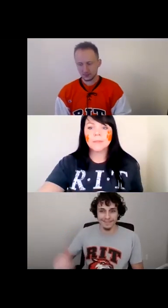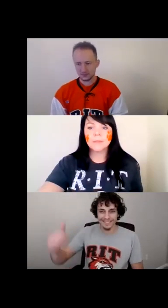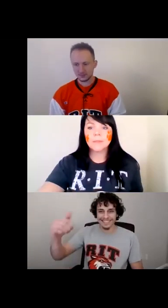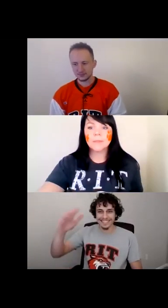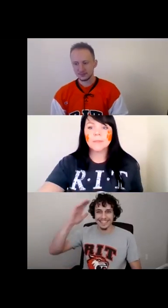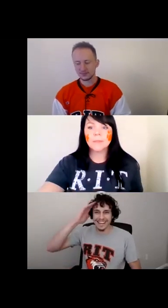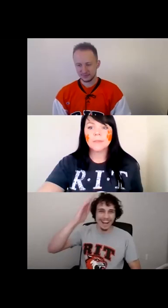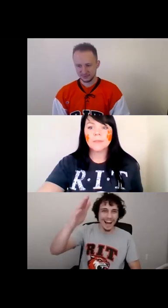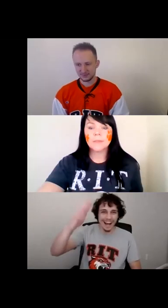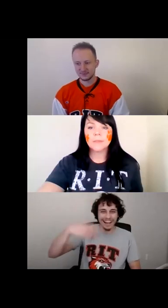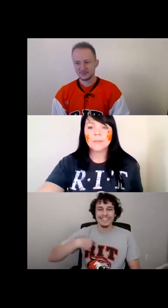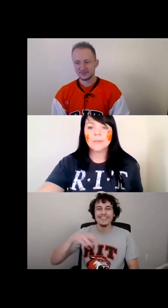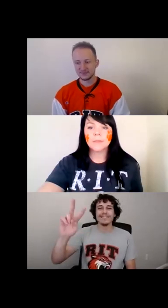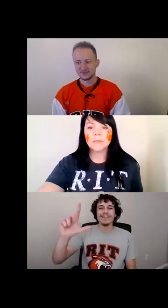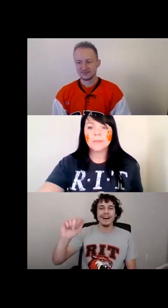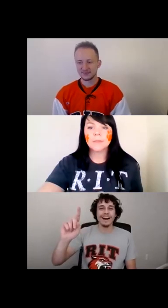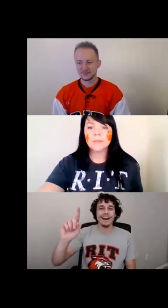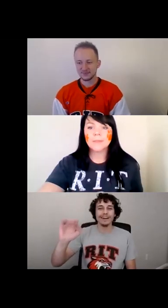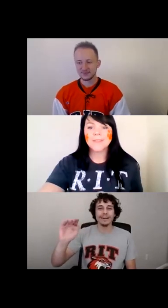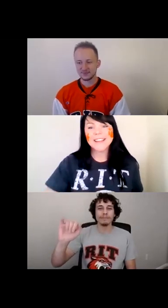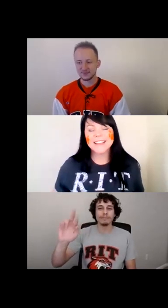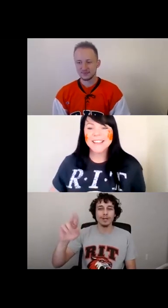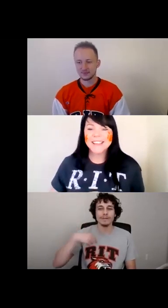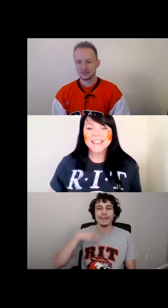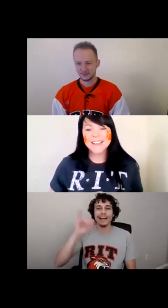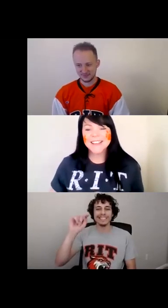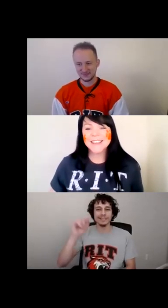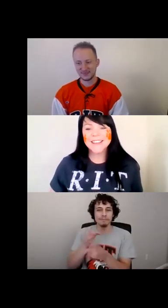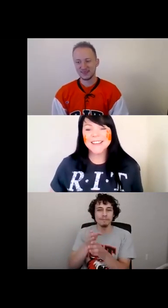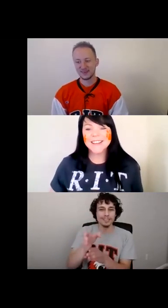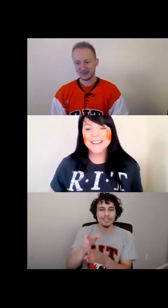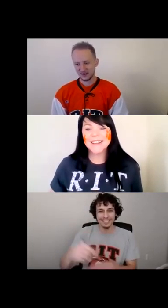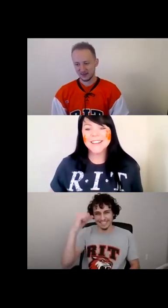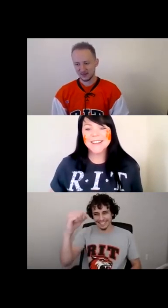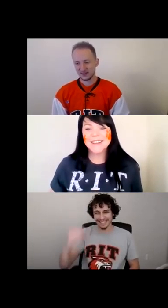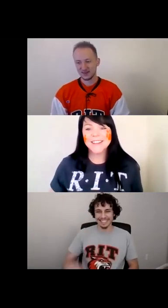Vladimir: Hi, everyone. My name is Vladimir, and I.T. student.